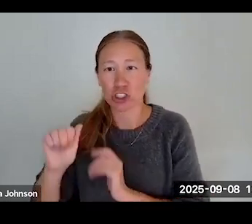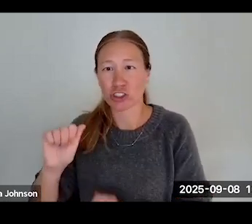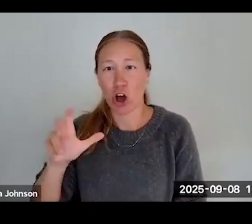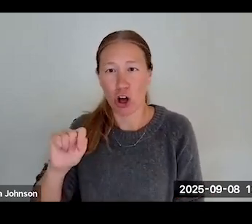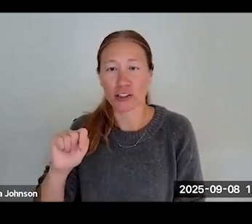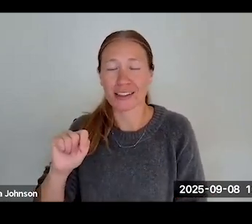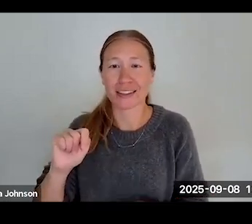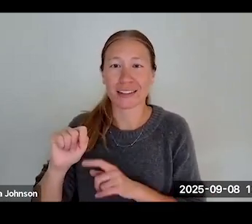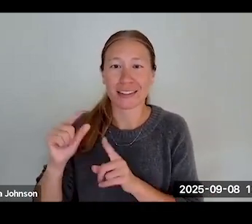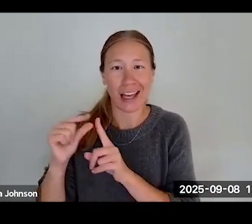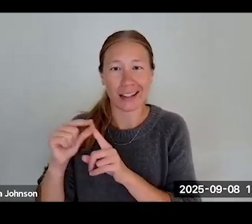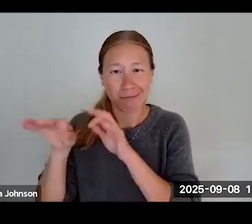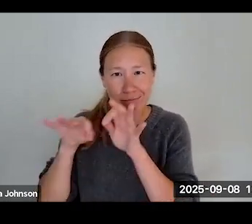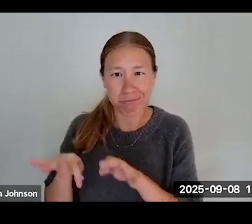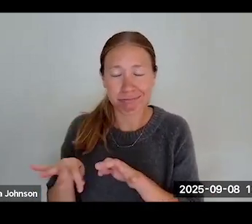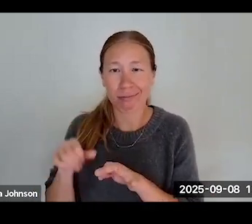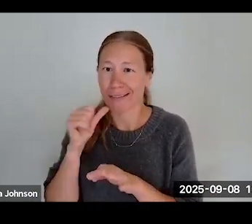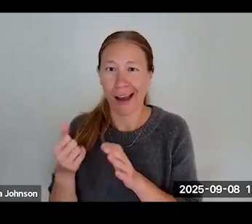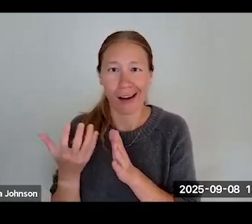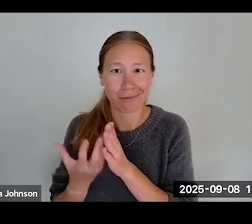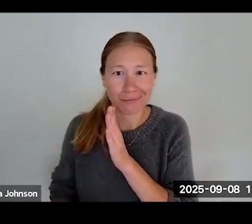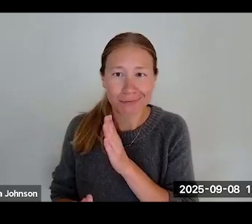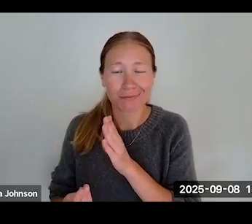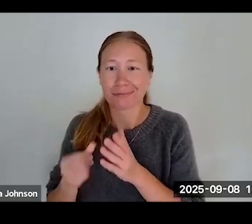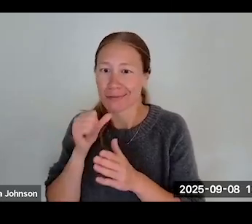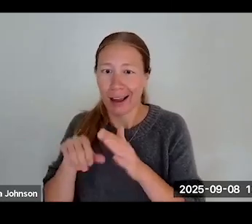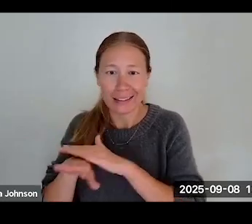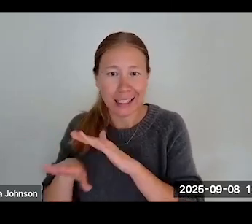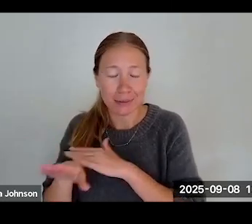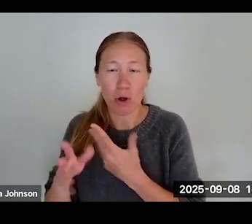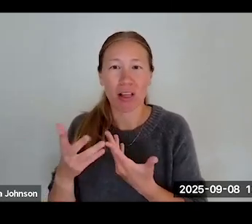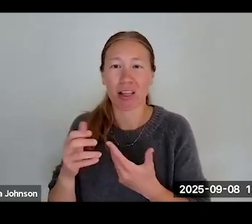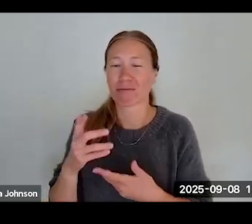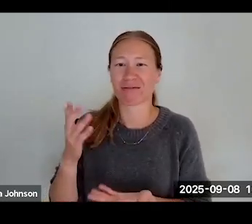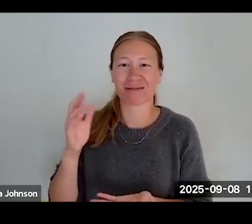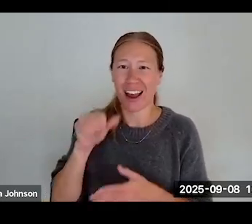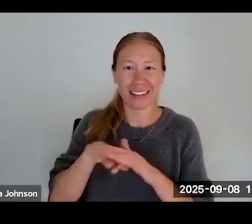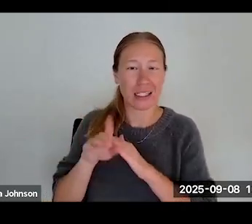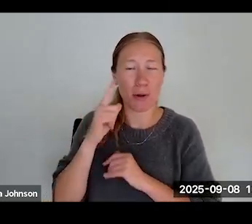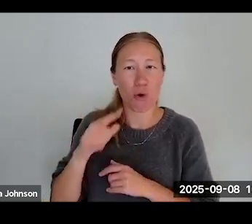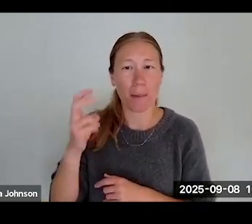will be inaccessible to a variety of users, including blind and low vision individuals